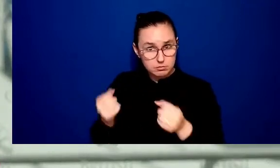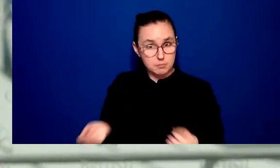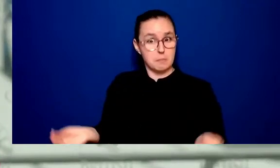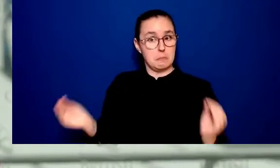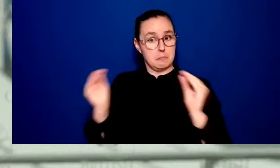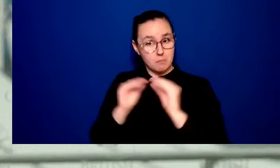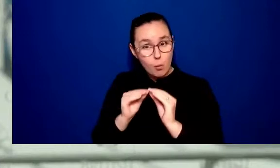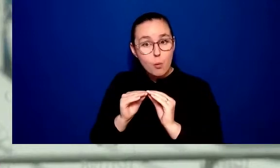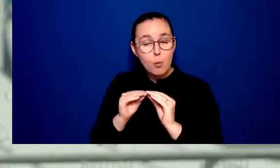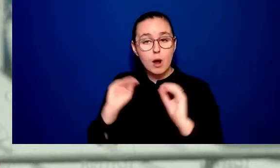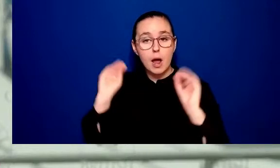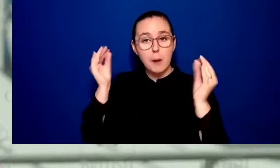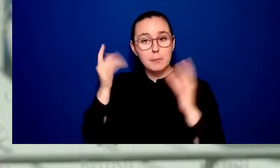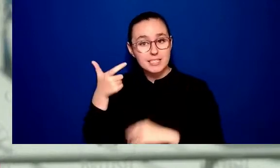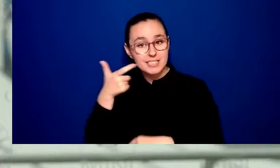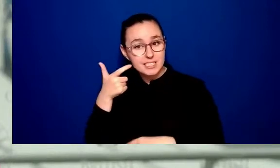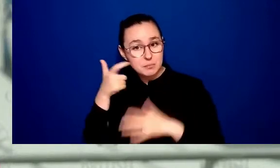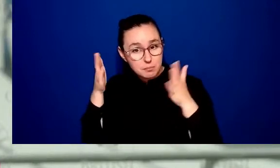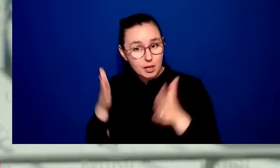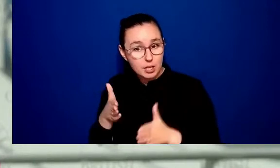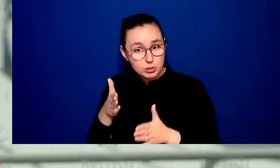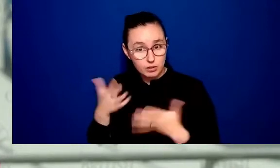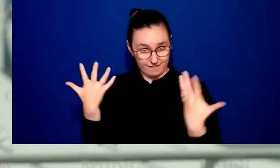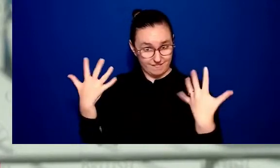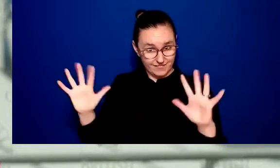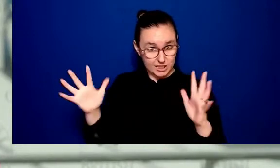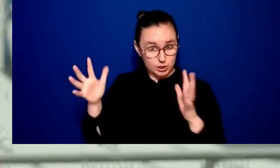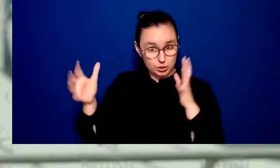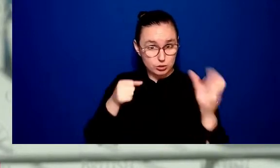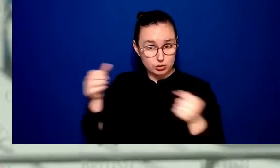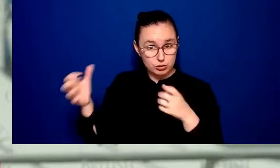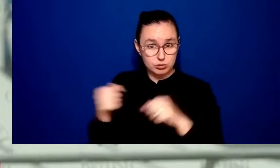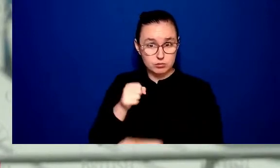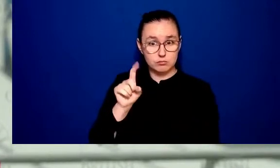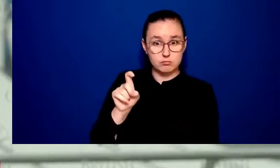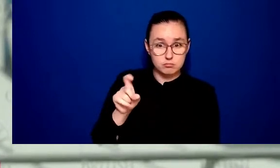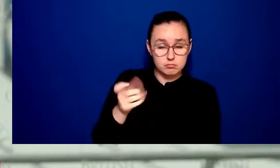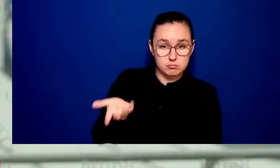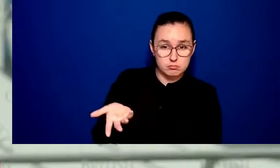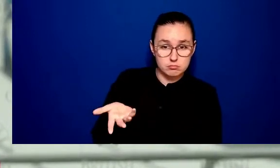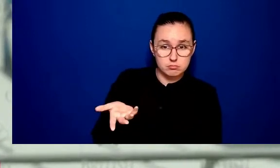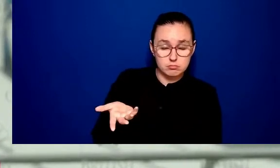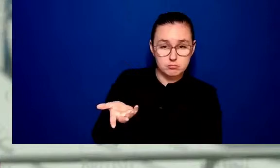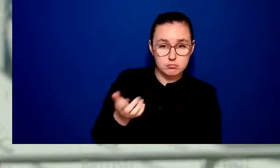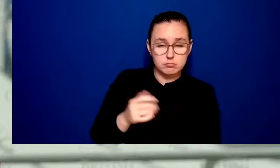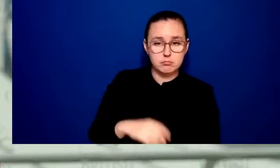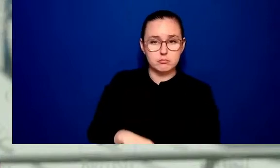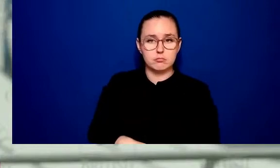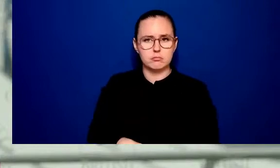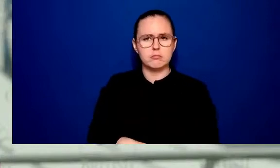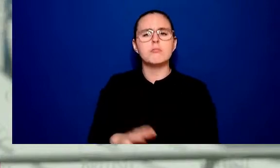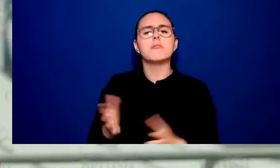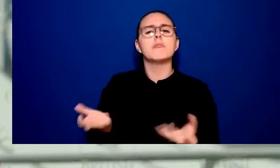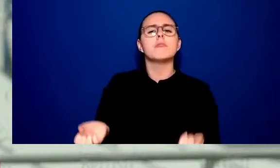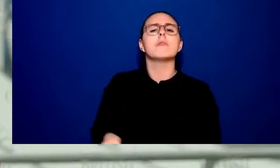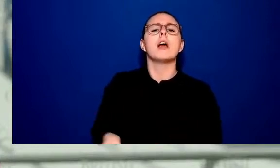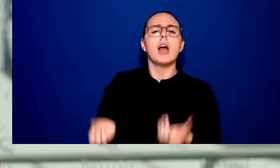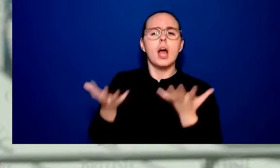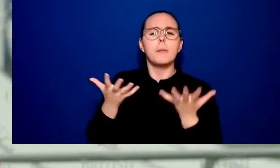question is just enough and has the review group made any recommendations about how many